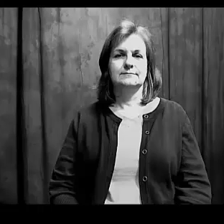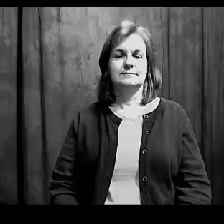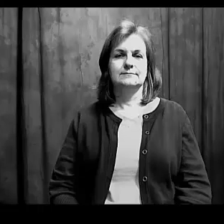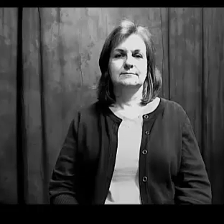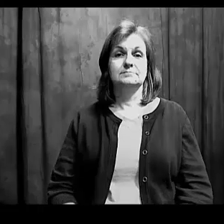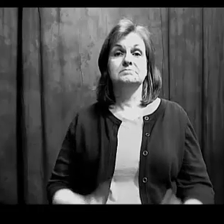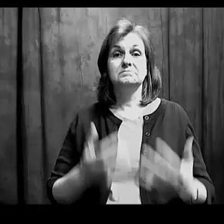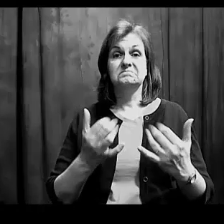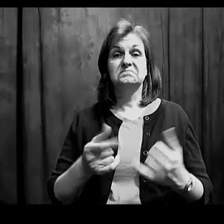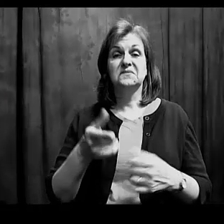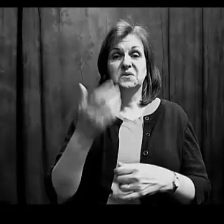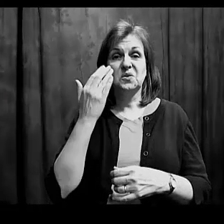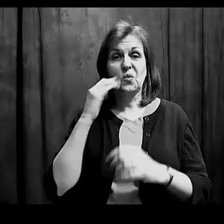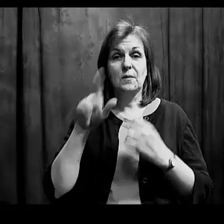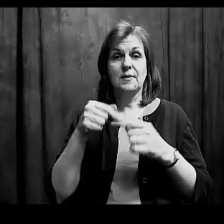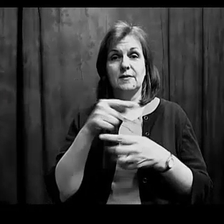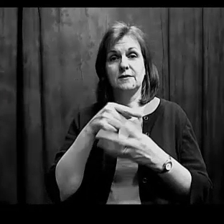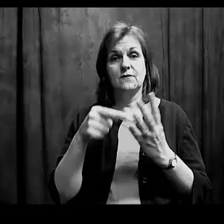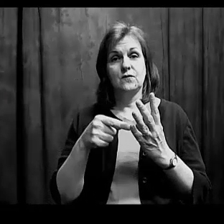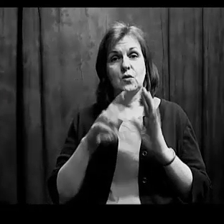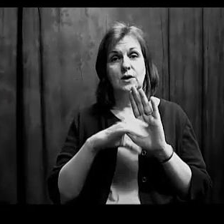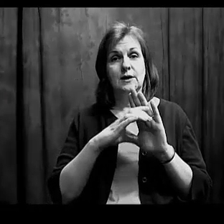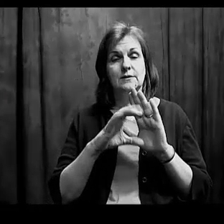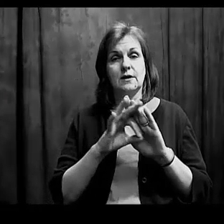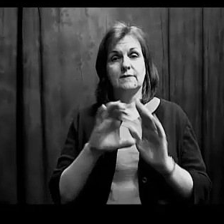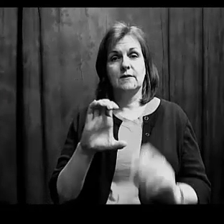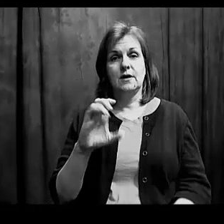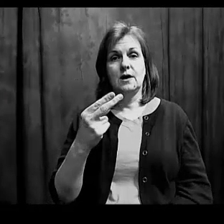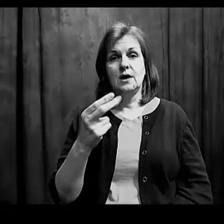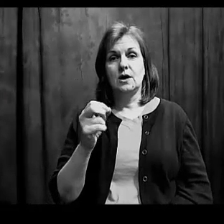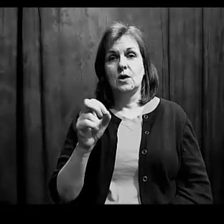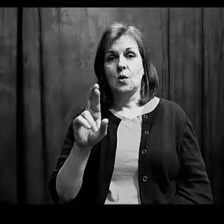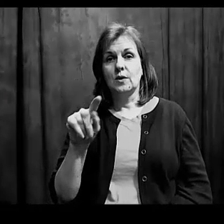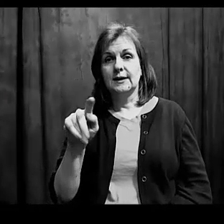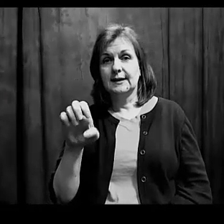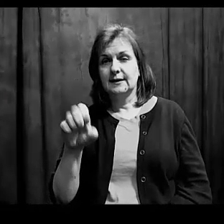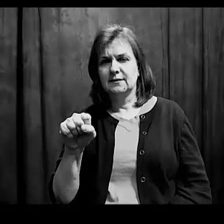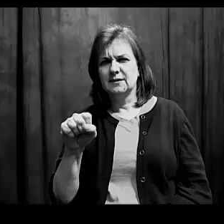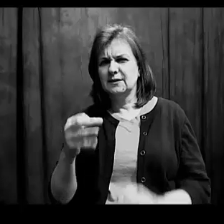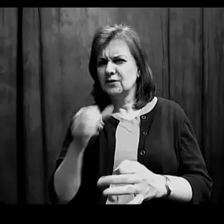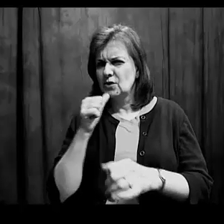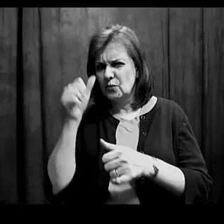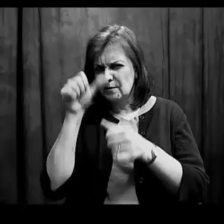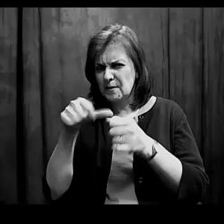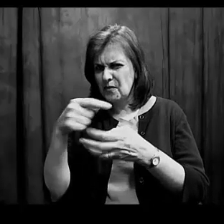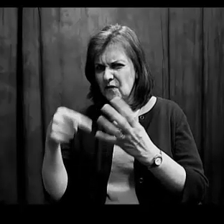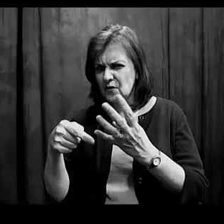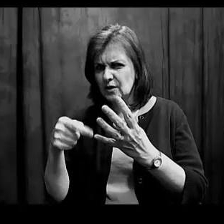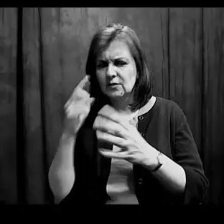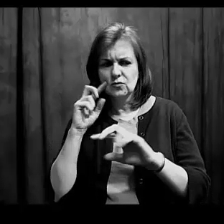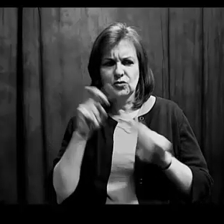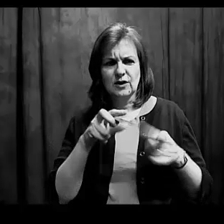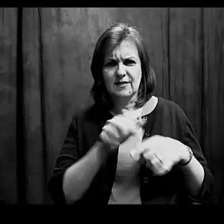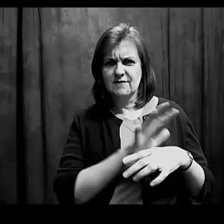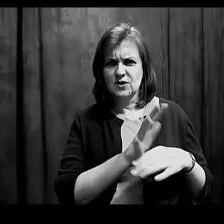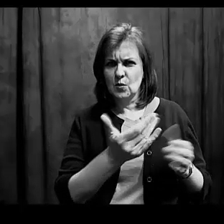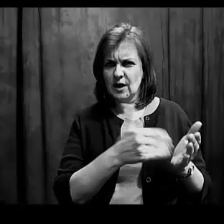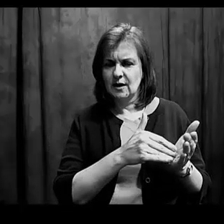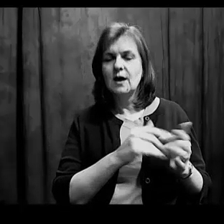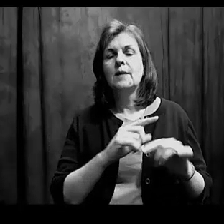Now that you are familiar with the four characteristics of chordates and if you don't remember them you can go back to the